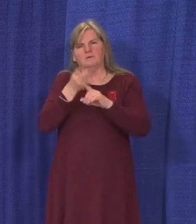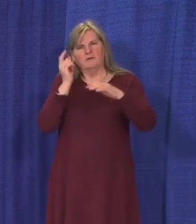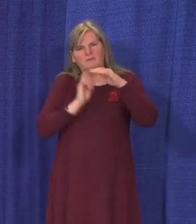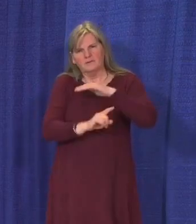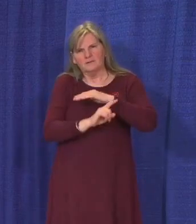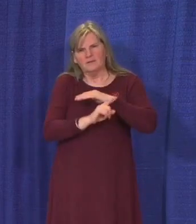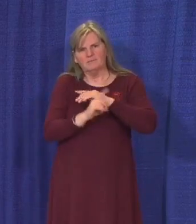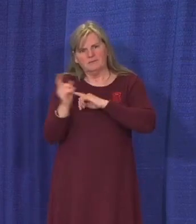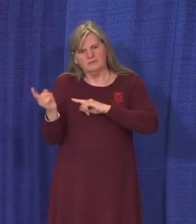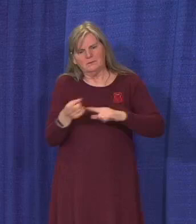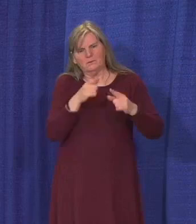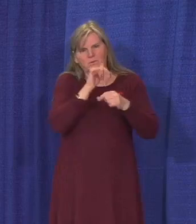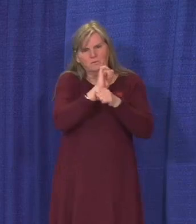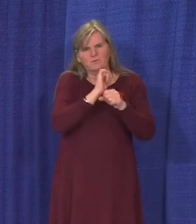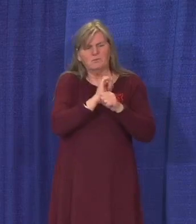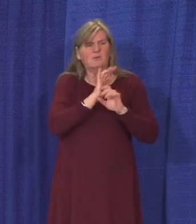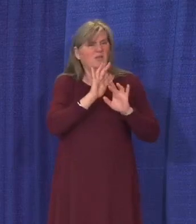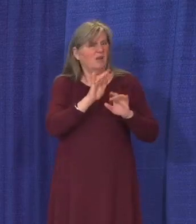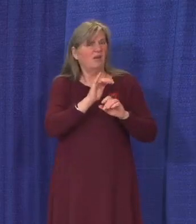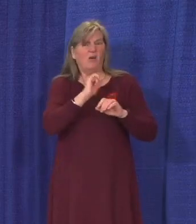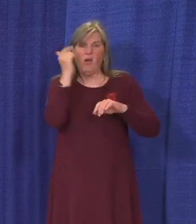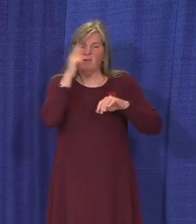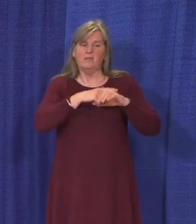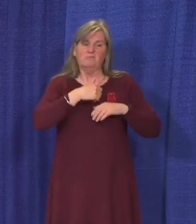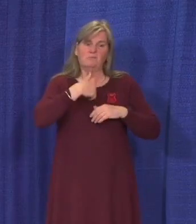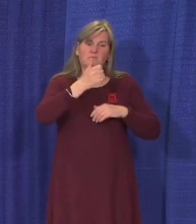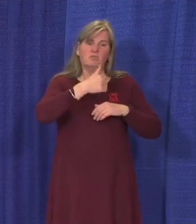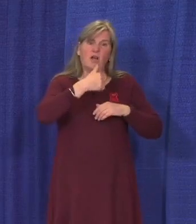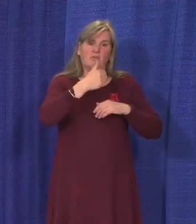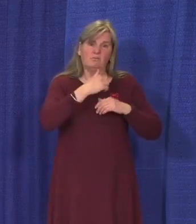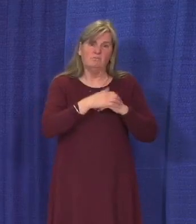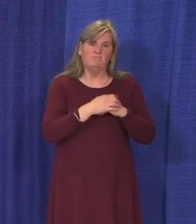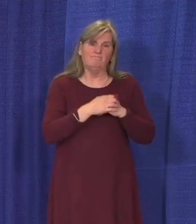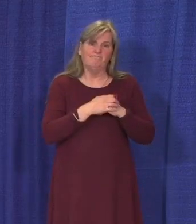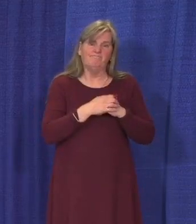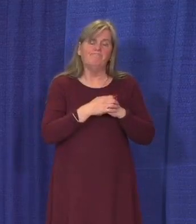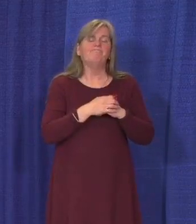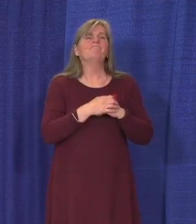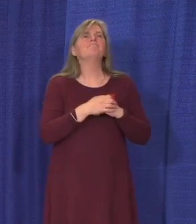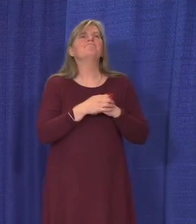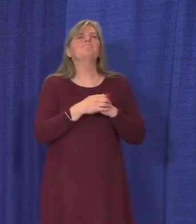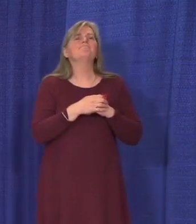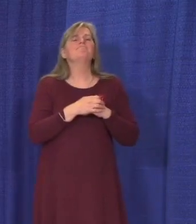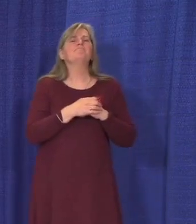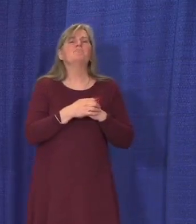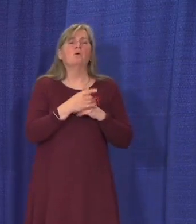purposes which includes the screening of flight crews and out of territory healthcare